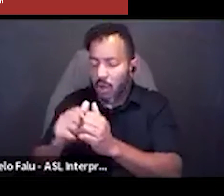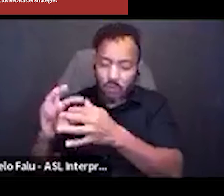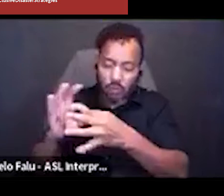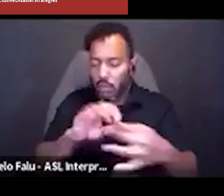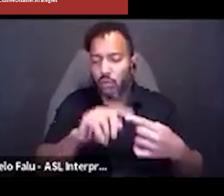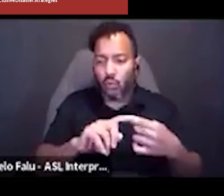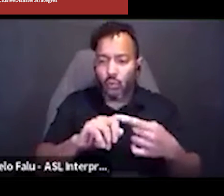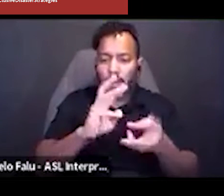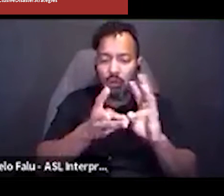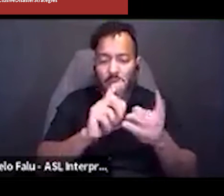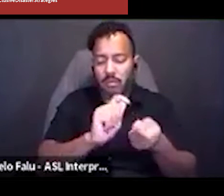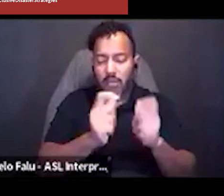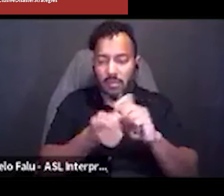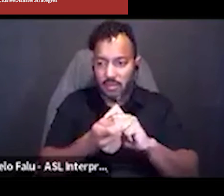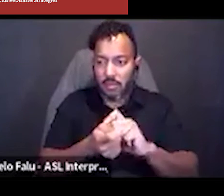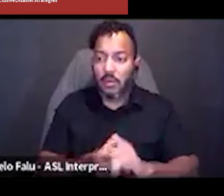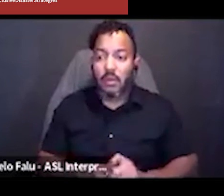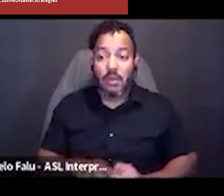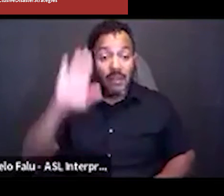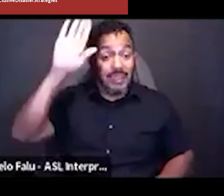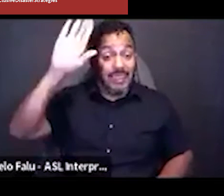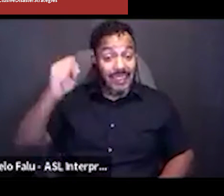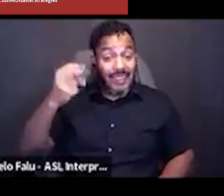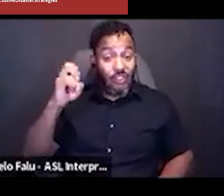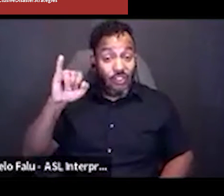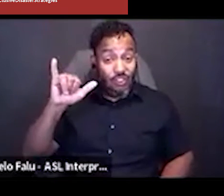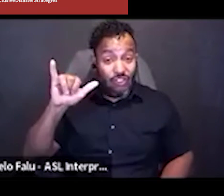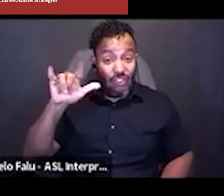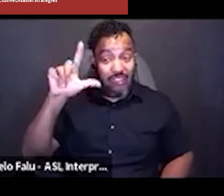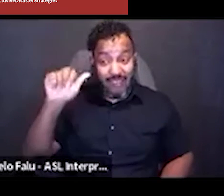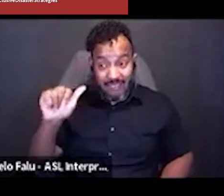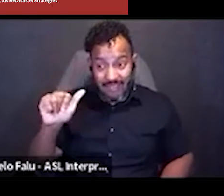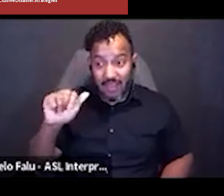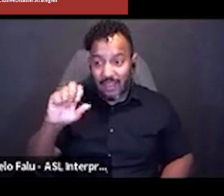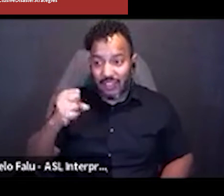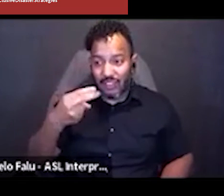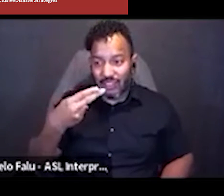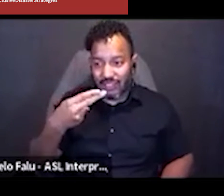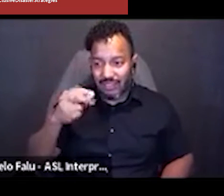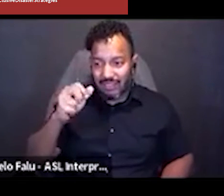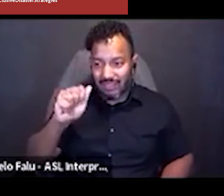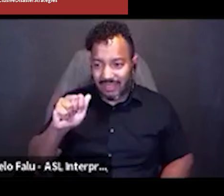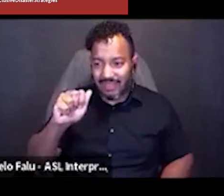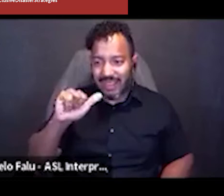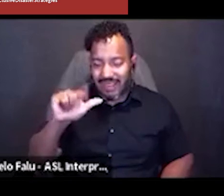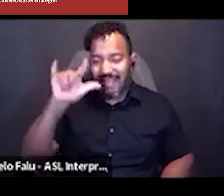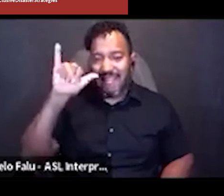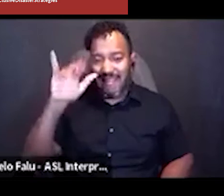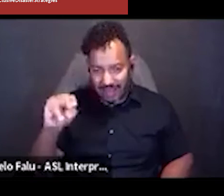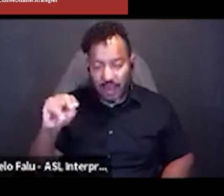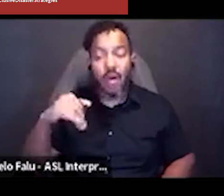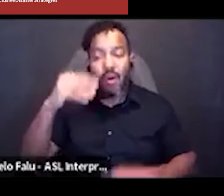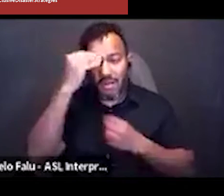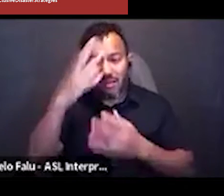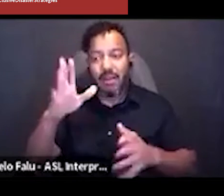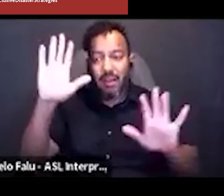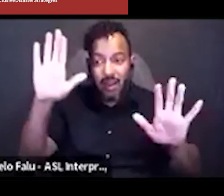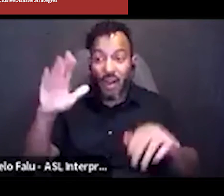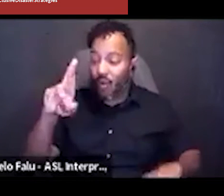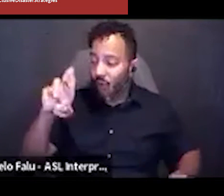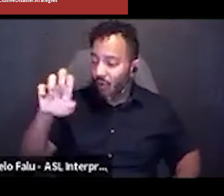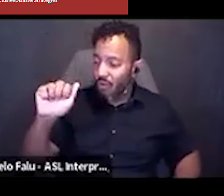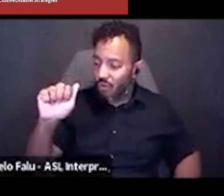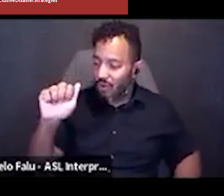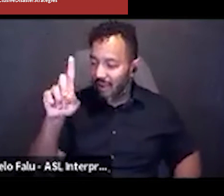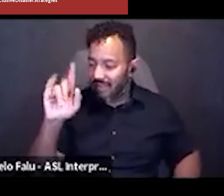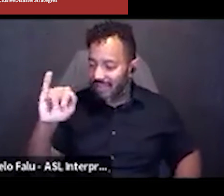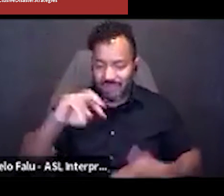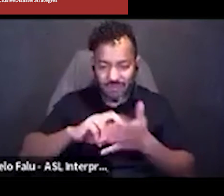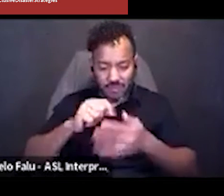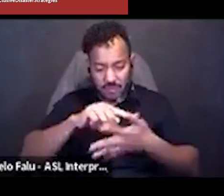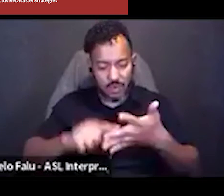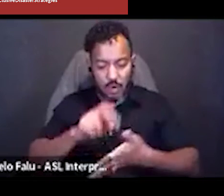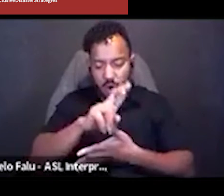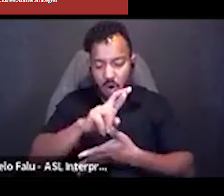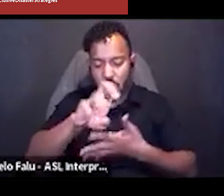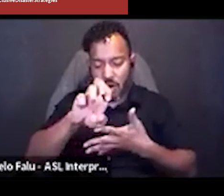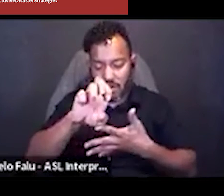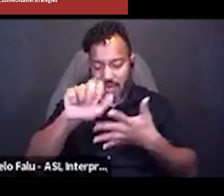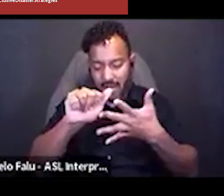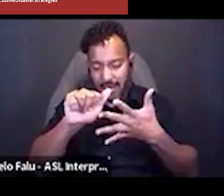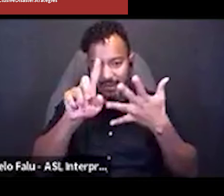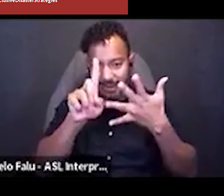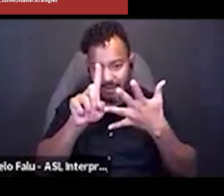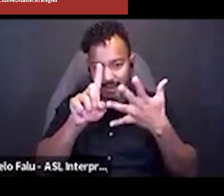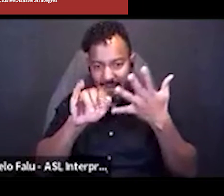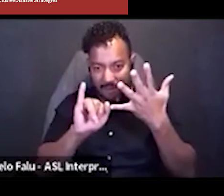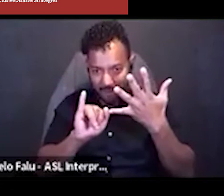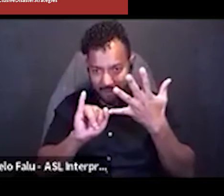This is Shaylin and I will start by infamously as I'm known to saying REAADI.